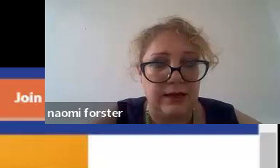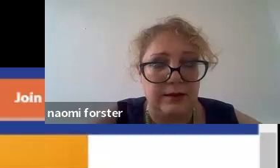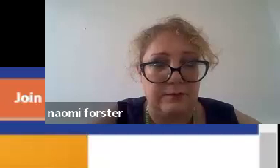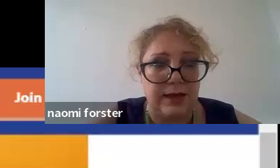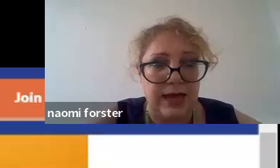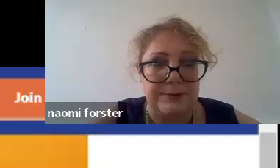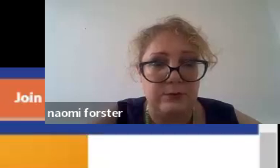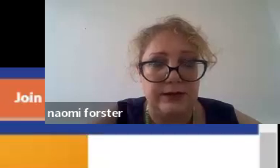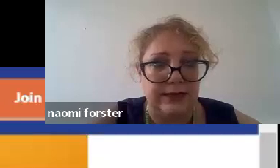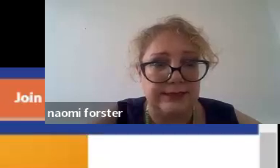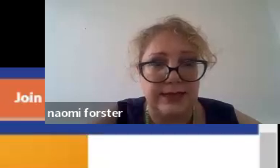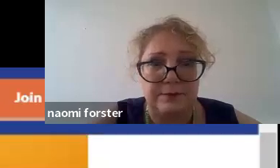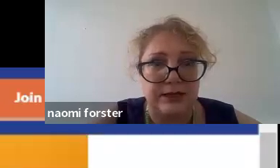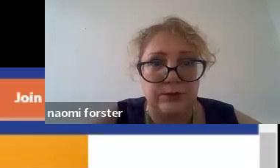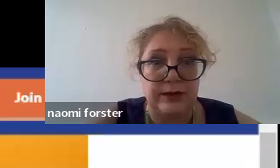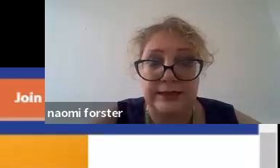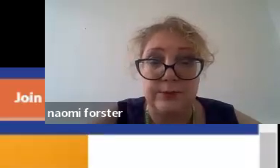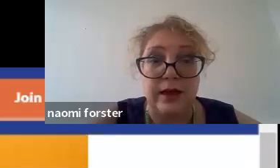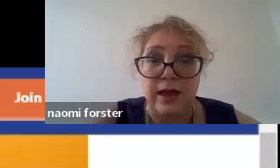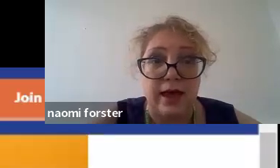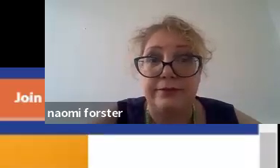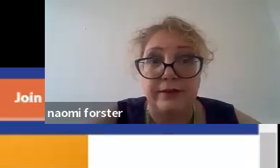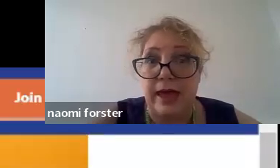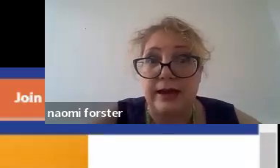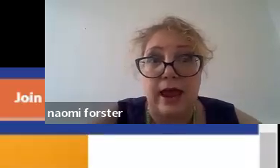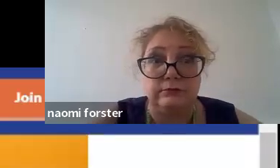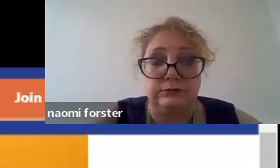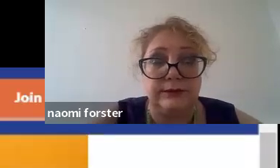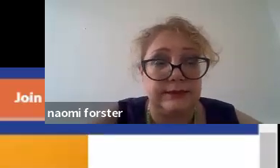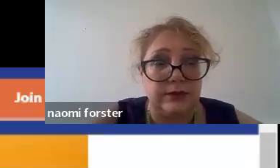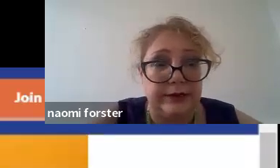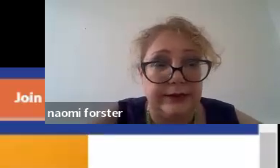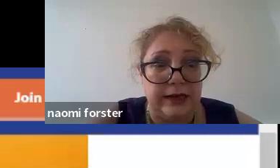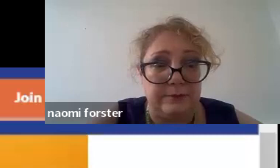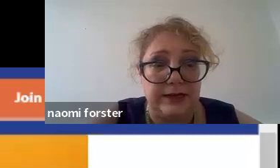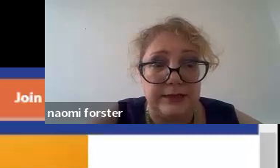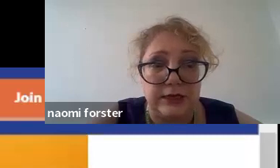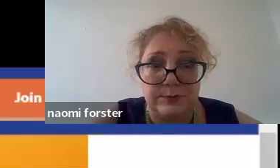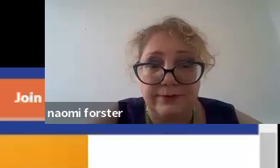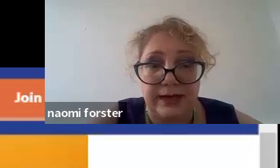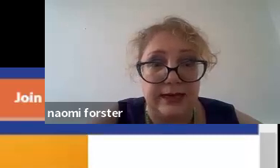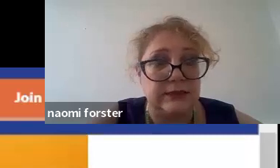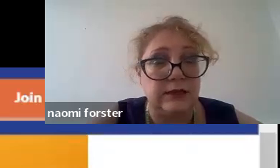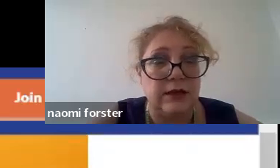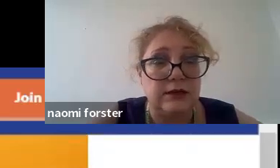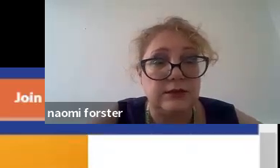AB word lists and Manchester word lists were and how they continued to be valid.